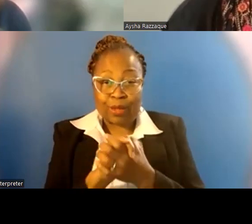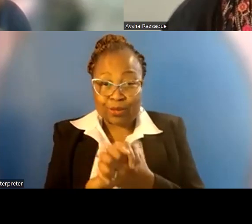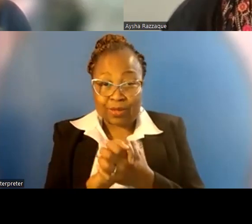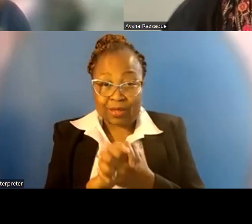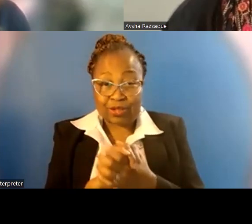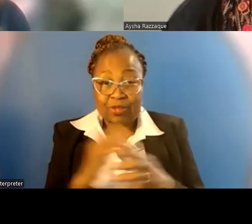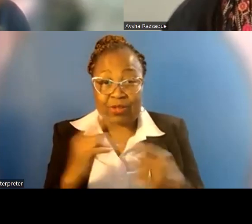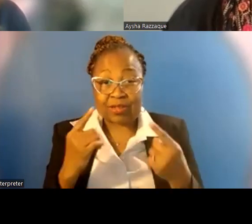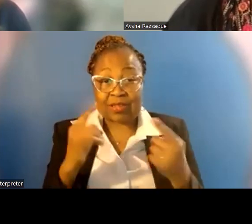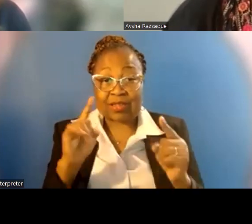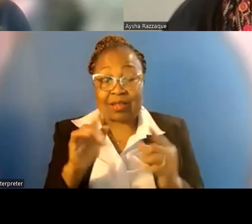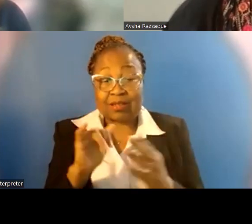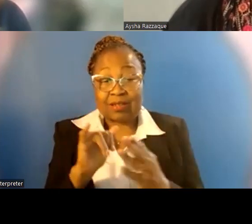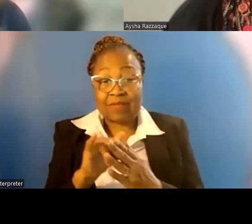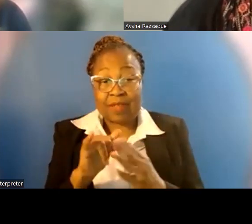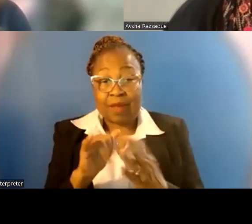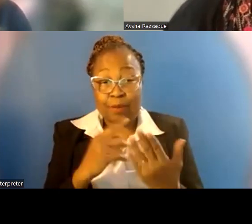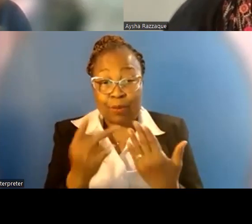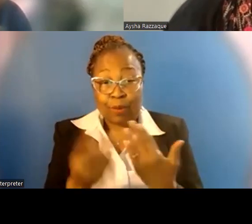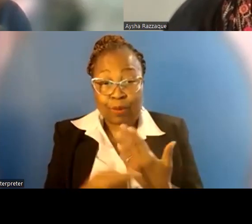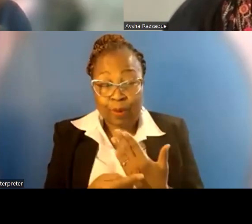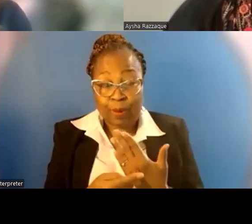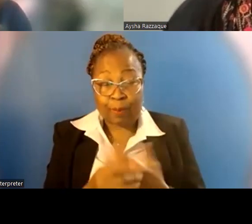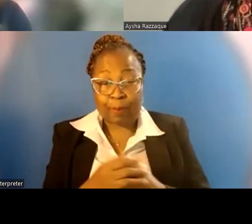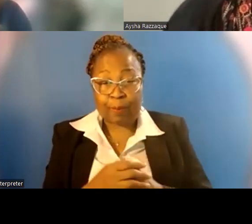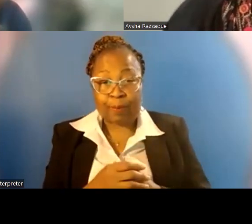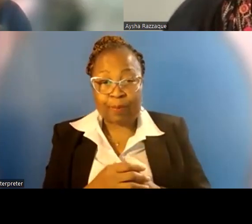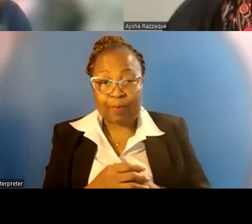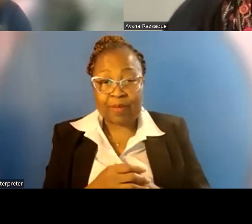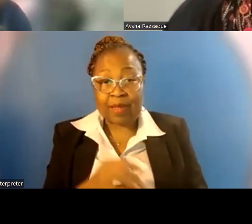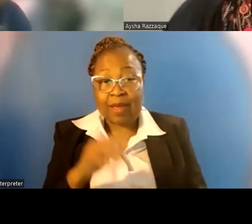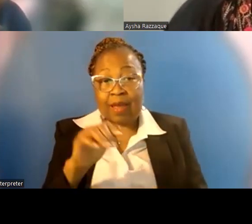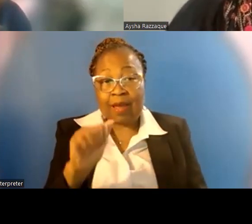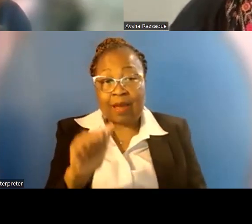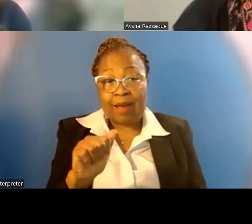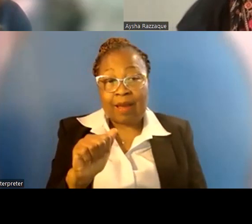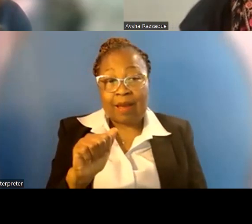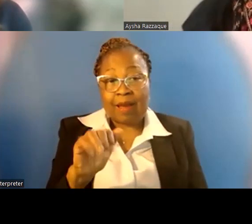It's incredible. And Aysha, we'll turn to you. Aysha Razzaque